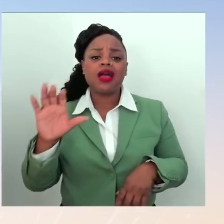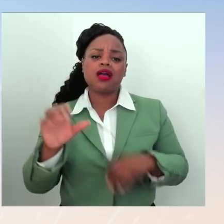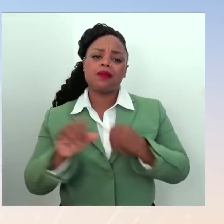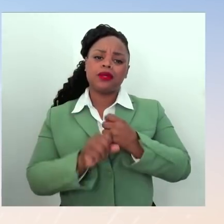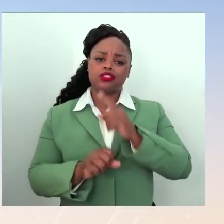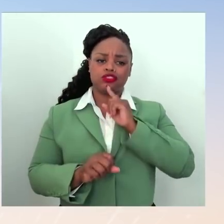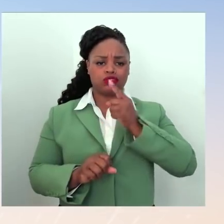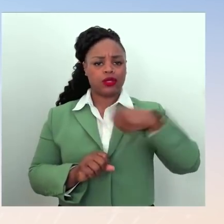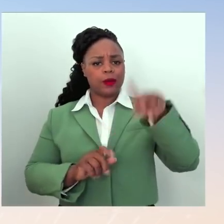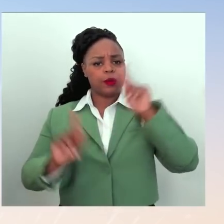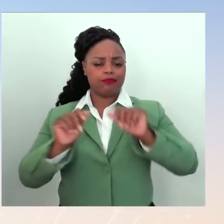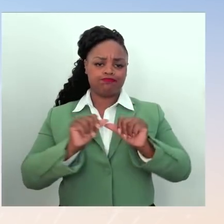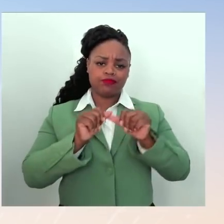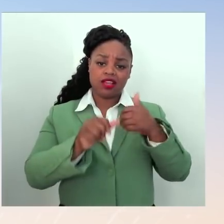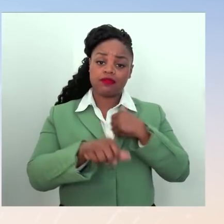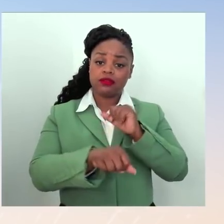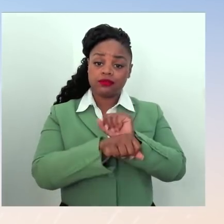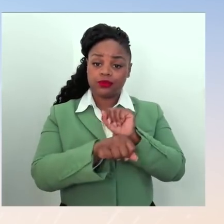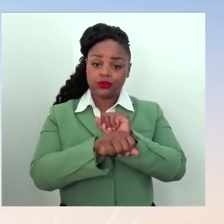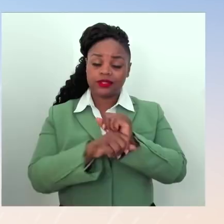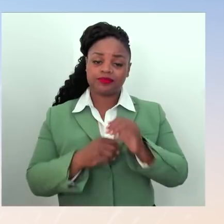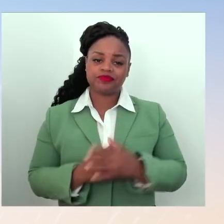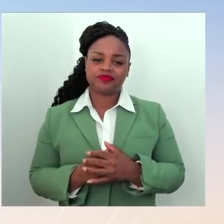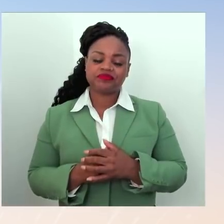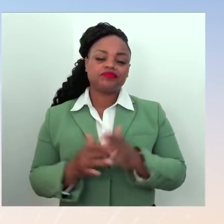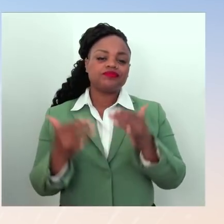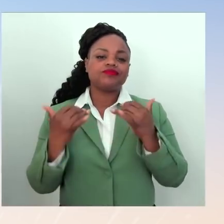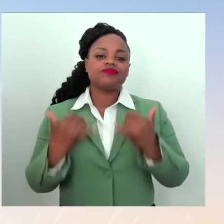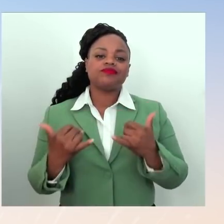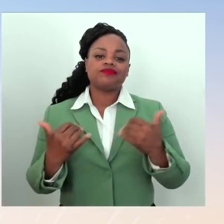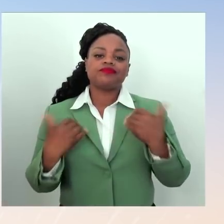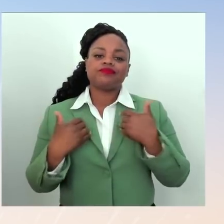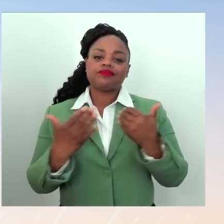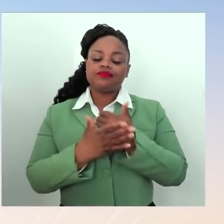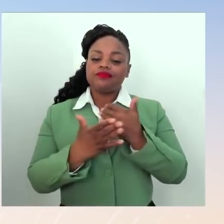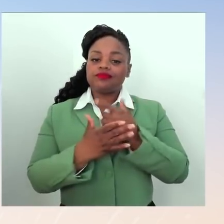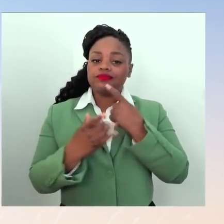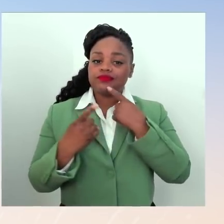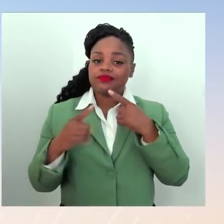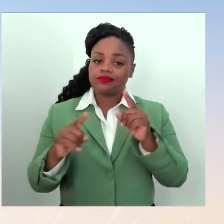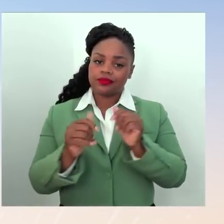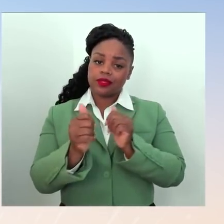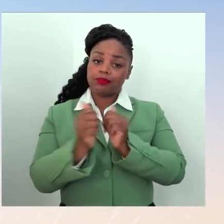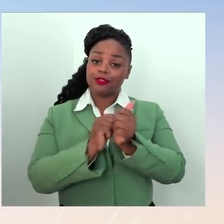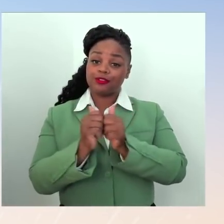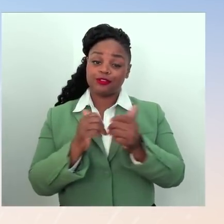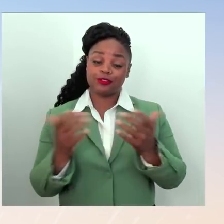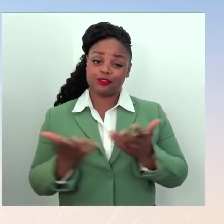from the President's competition agenda. The Departments of Treasury, Justice, Labor, and the Federal Trade Commission investigated